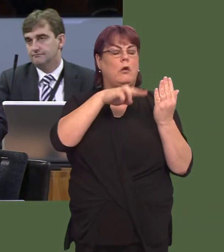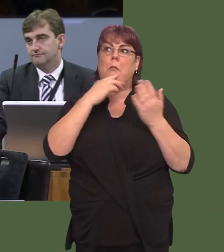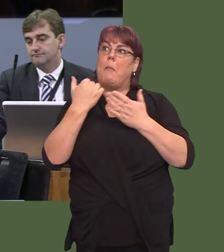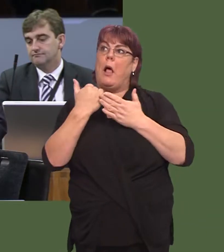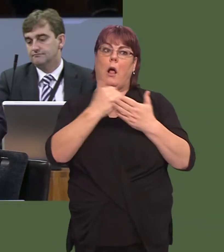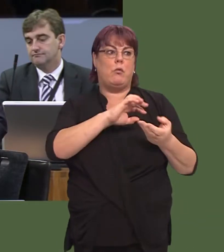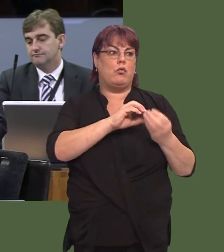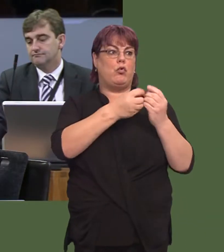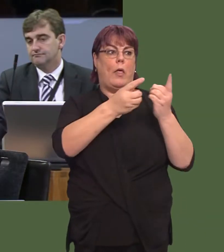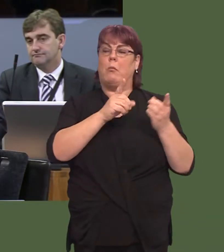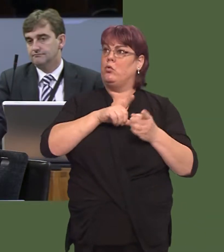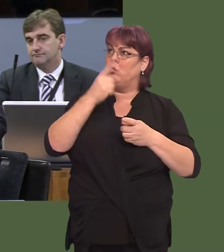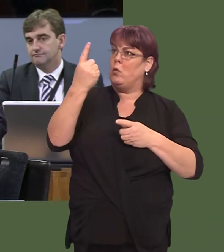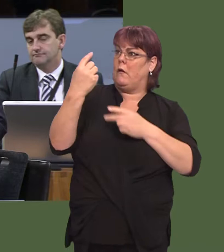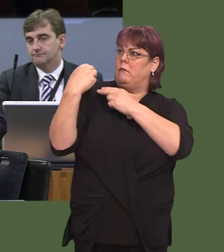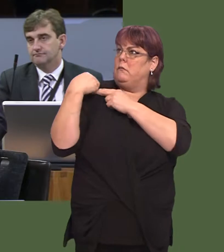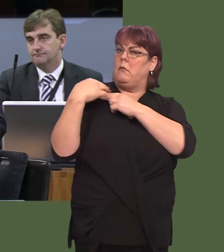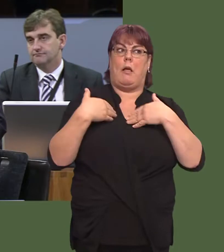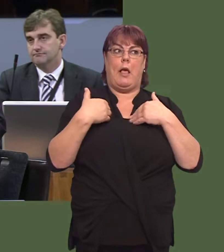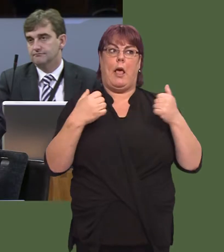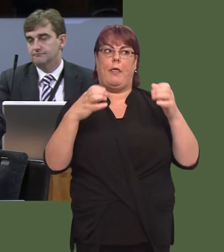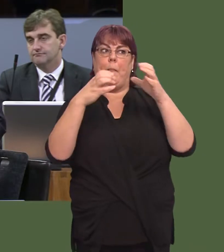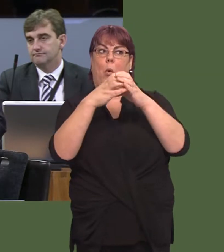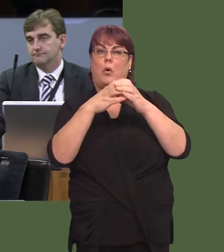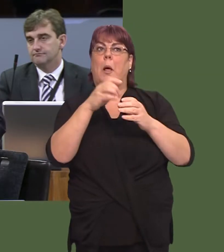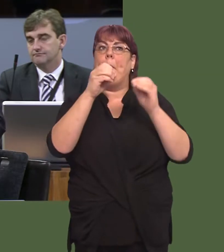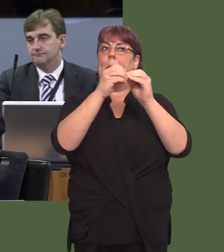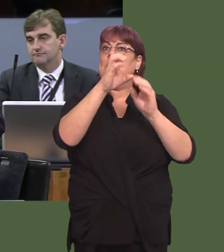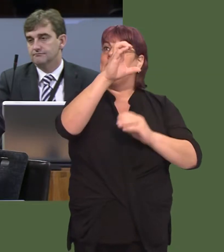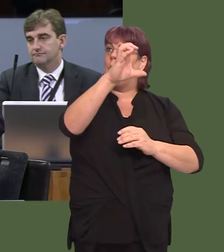control, this health board, they are projecting a deficit in this financial year of £50 million.